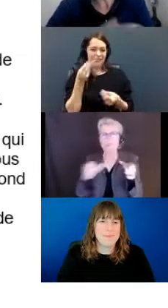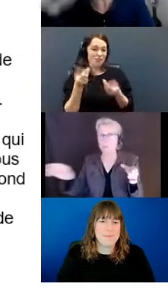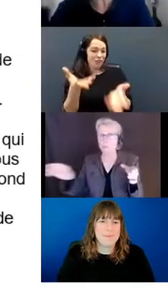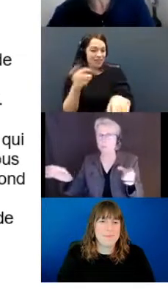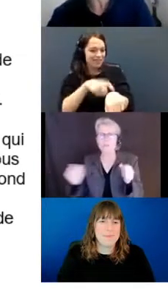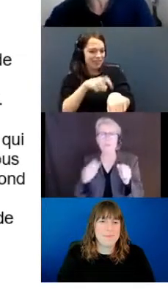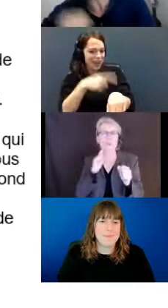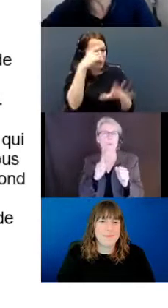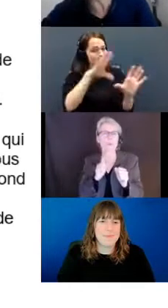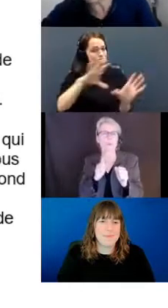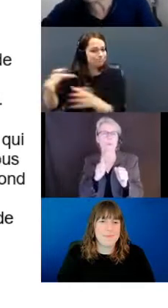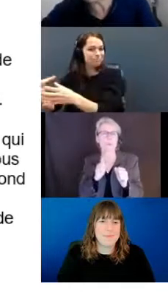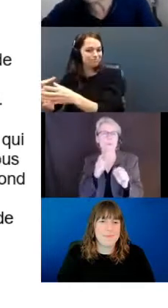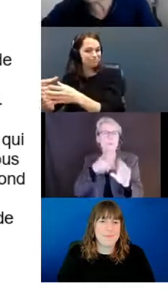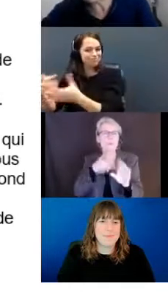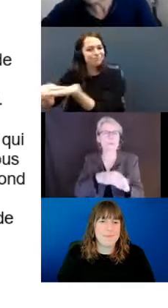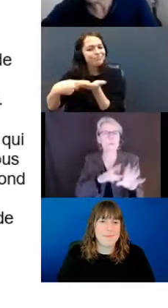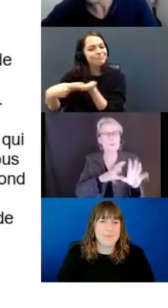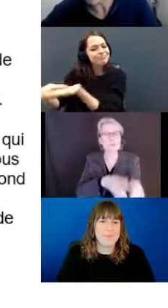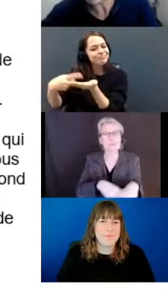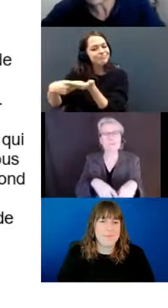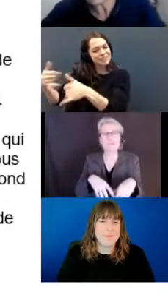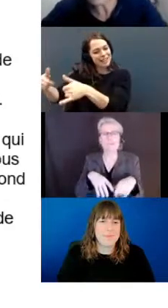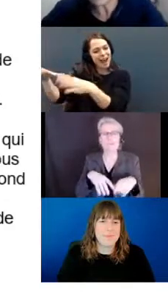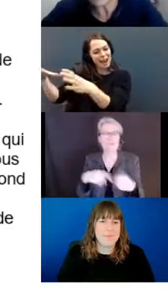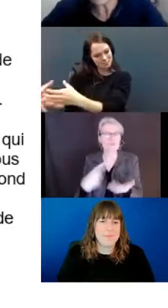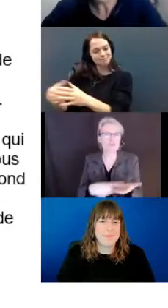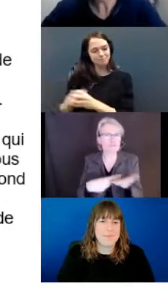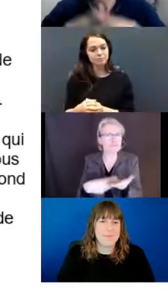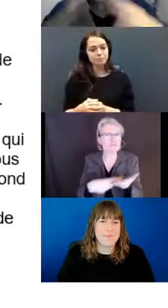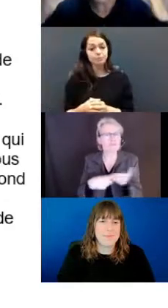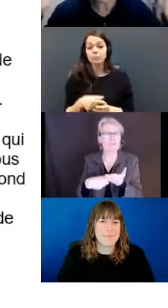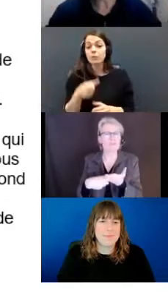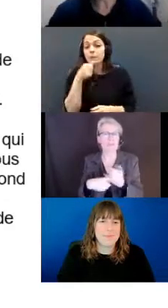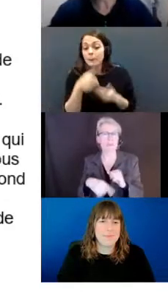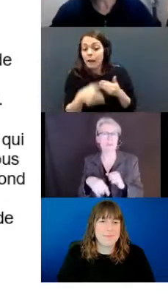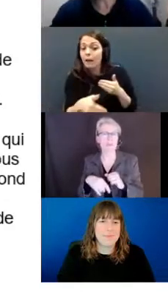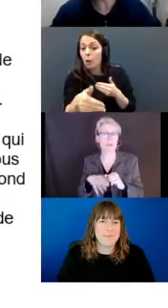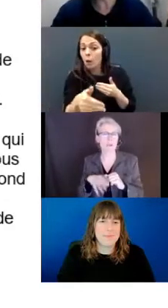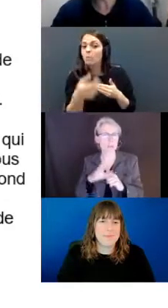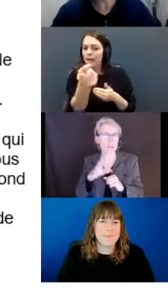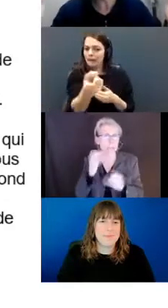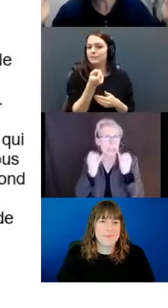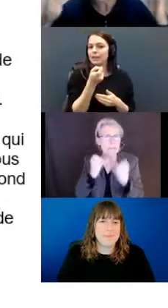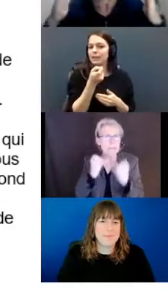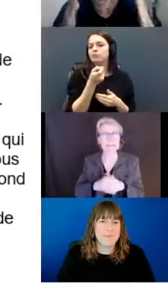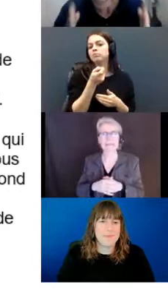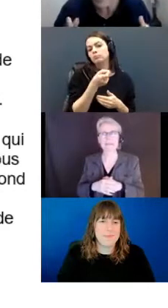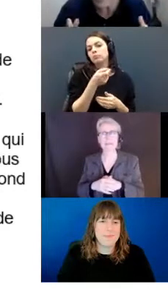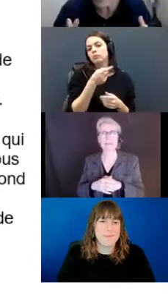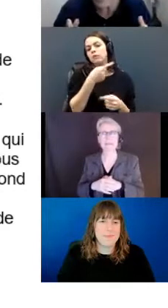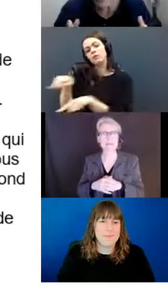to go into a breakout room and in this meeting you're going to share your ideas for actions